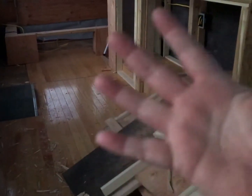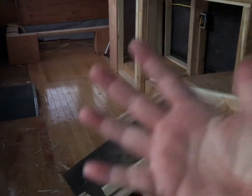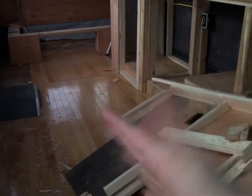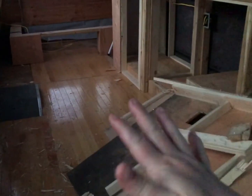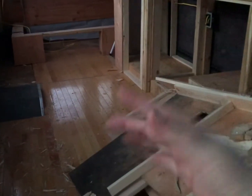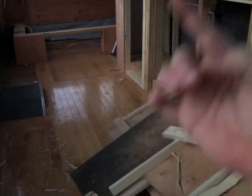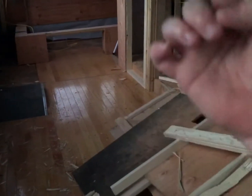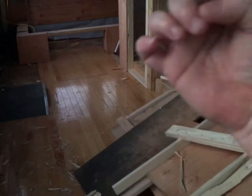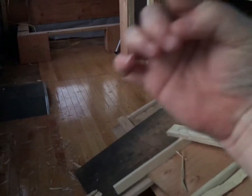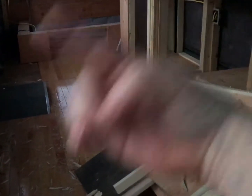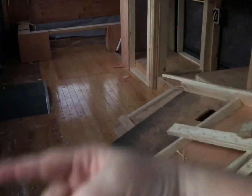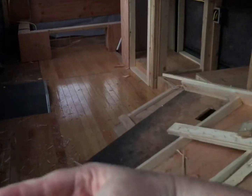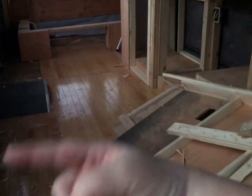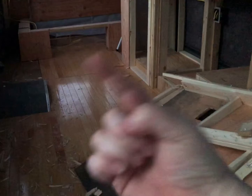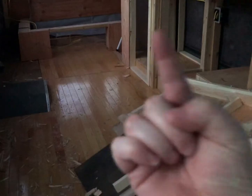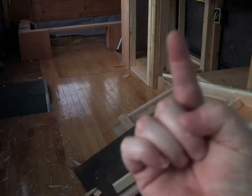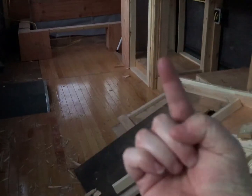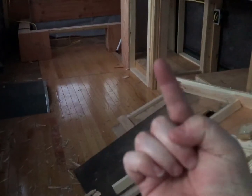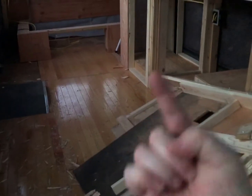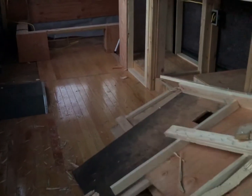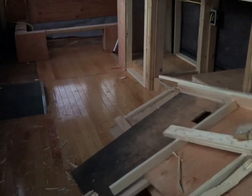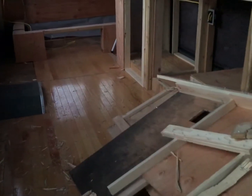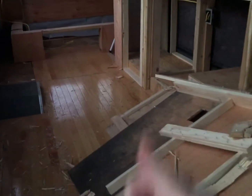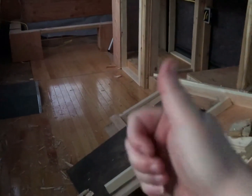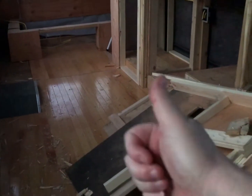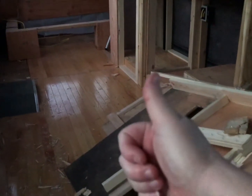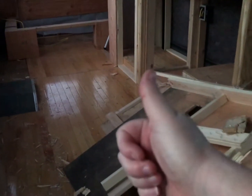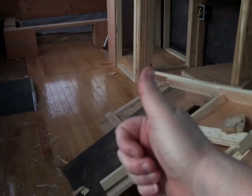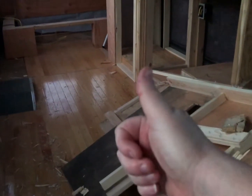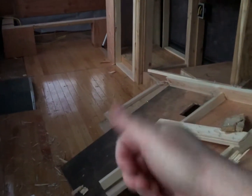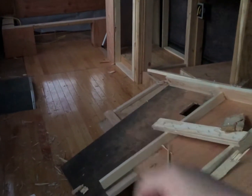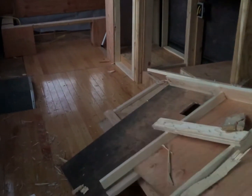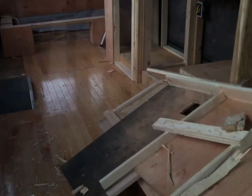But I'm finished with day one. All right.